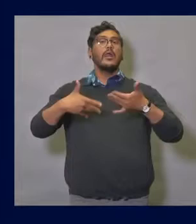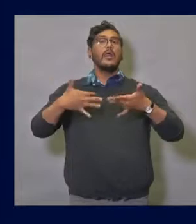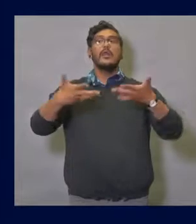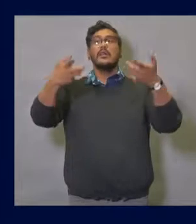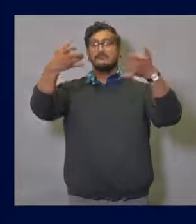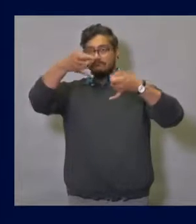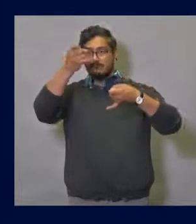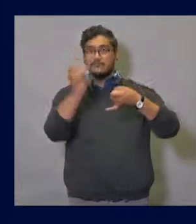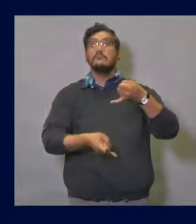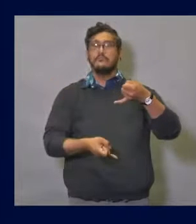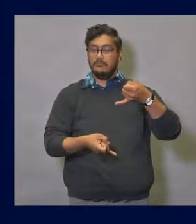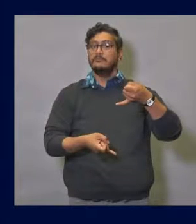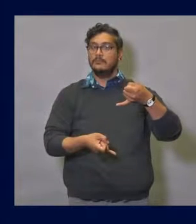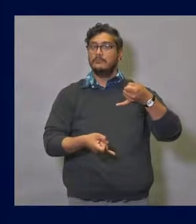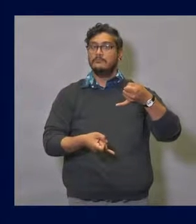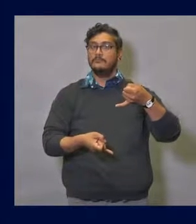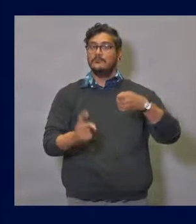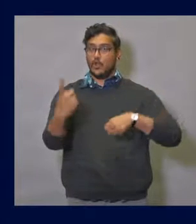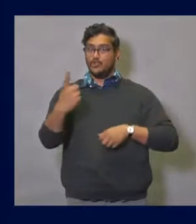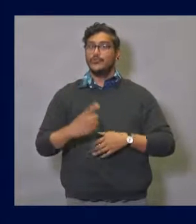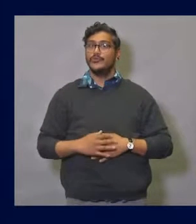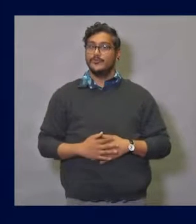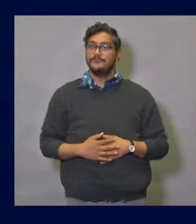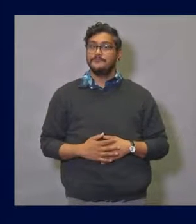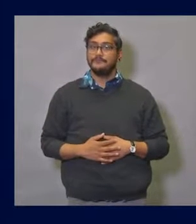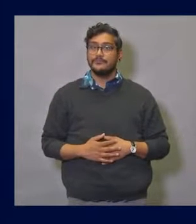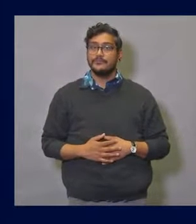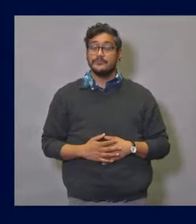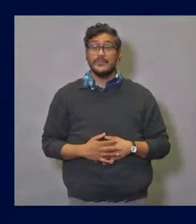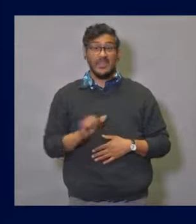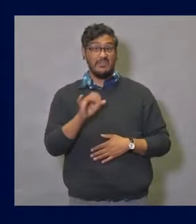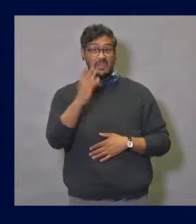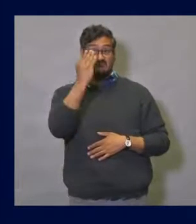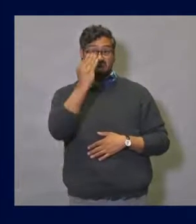ESTO SOLAMENTE VA A DAR LAS